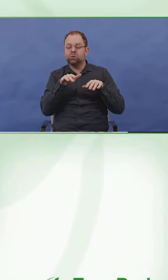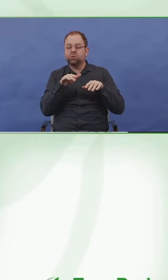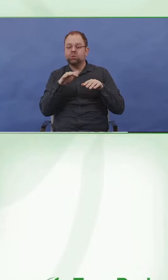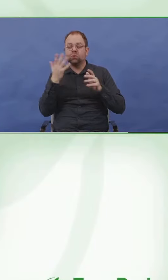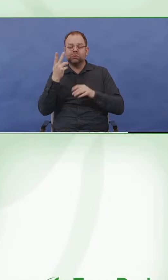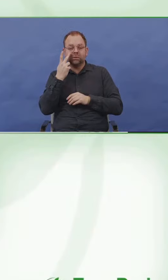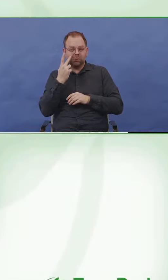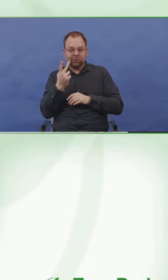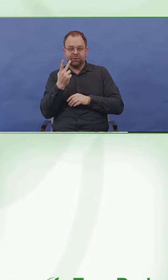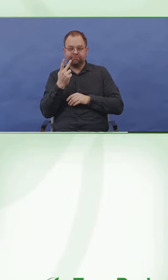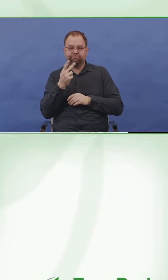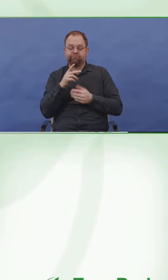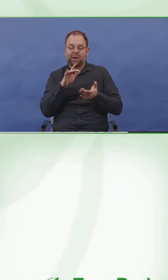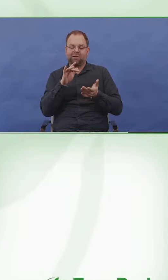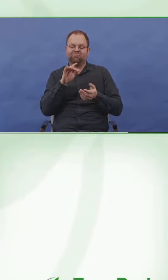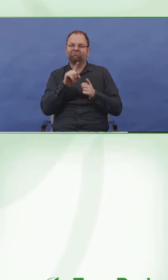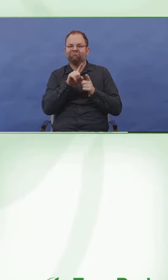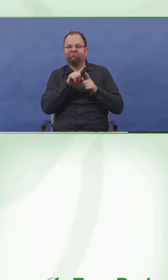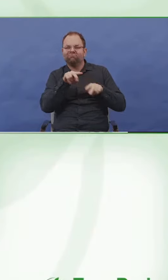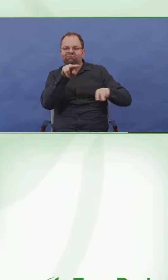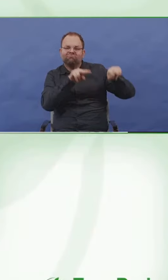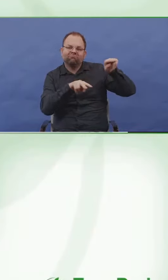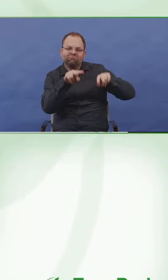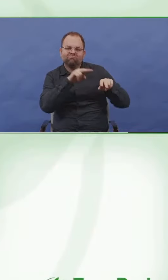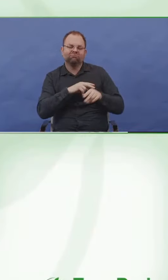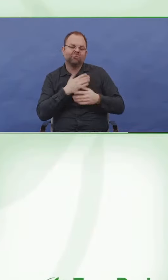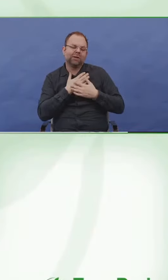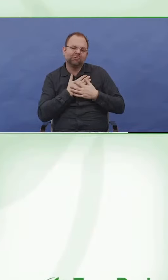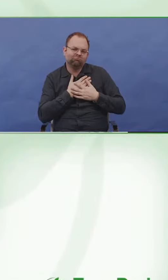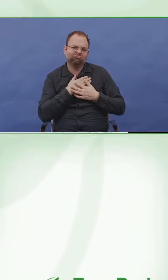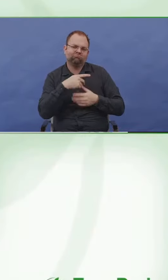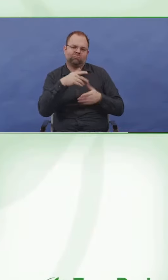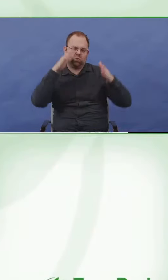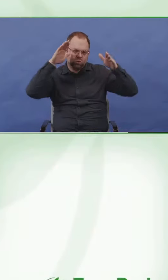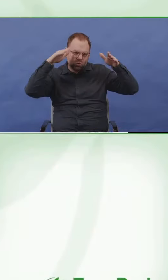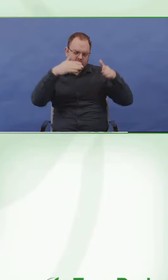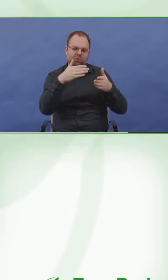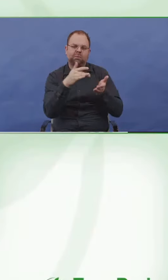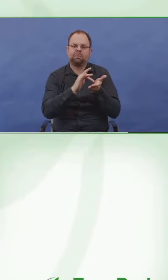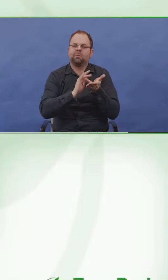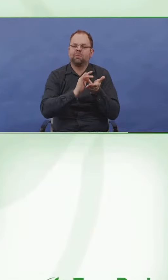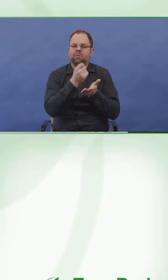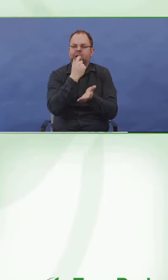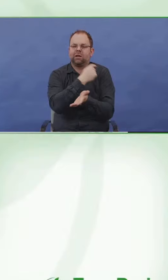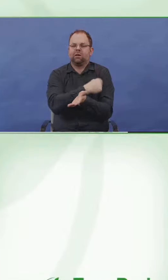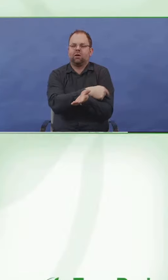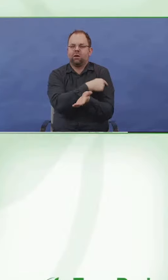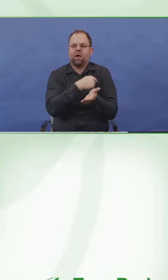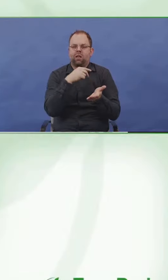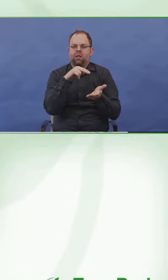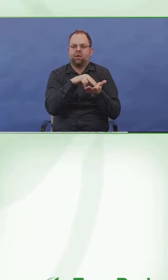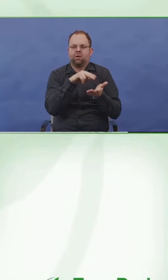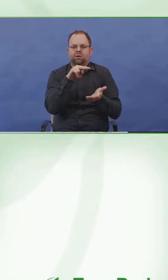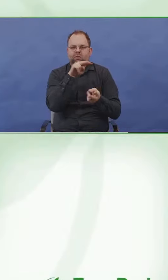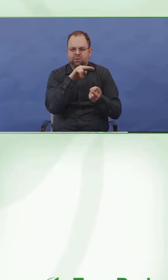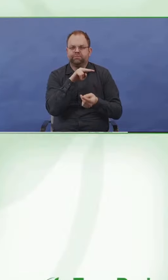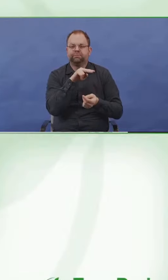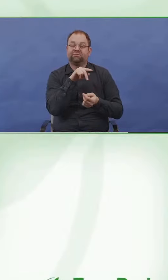And the guidance on the institutionalisation. Allow me to say the institutionalisation DI because of